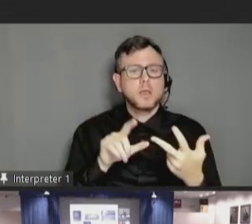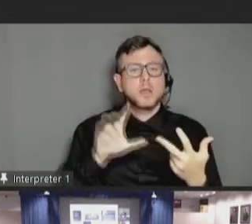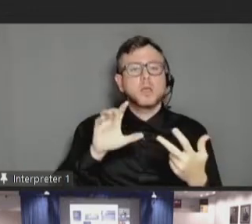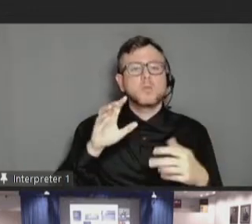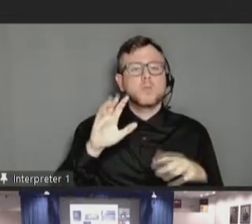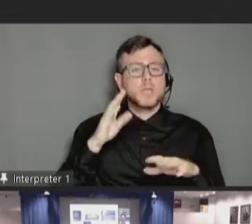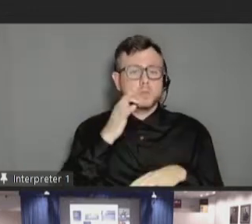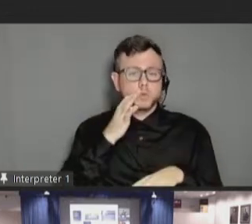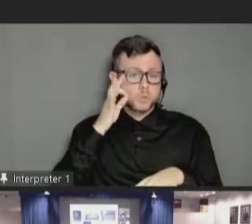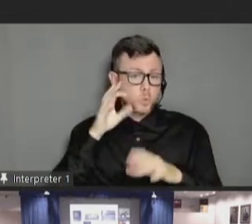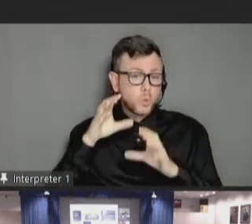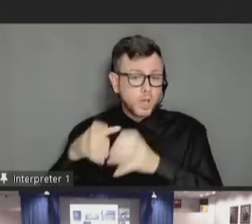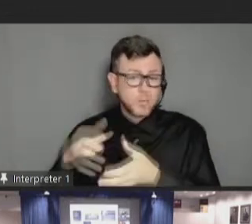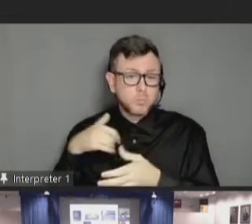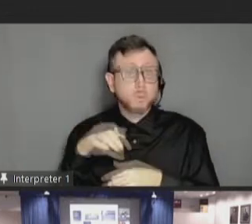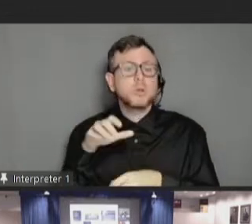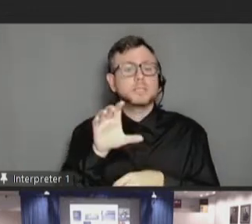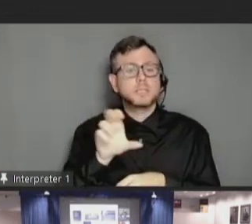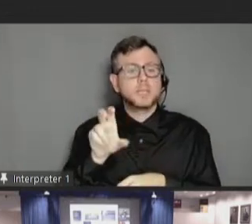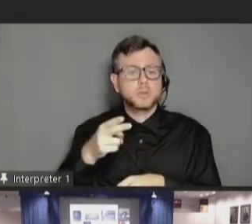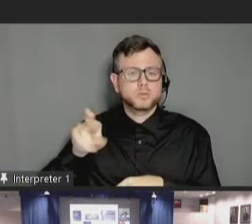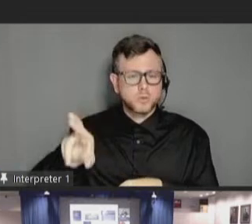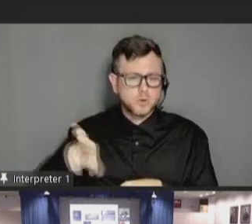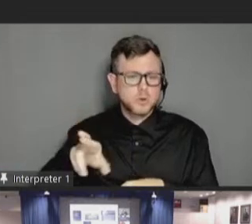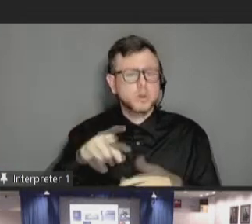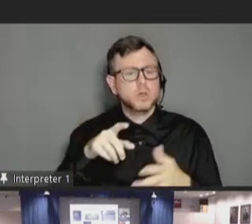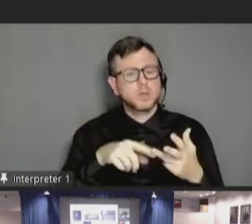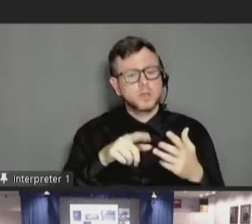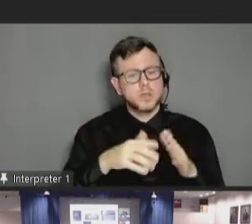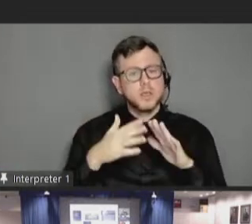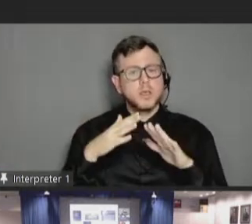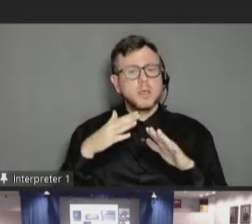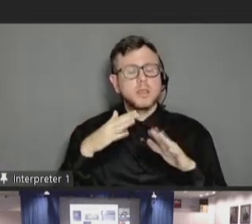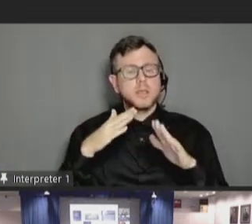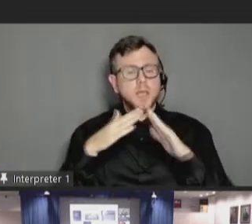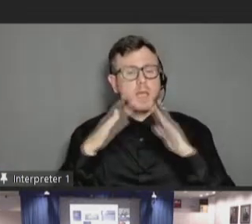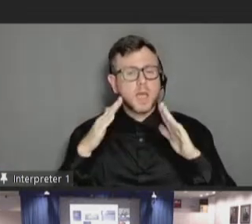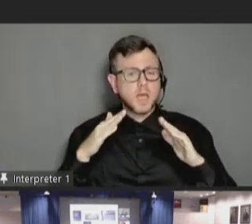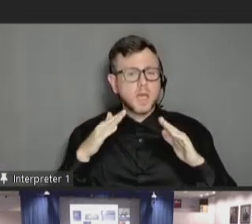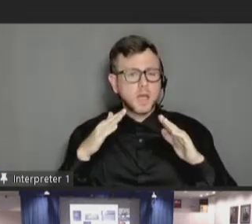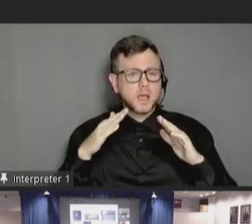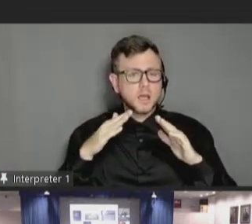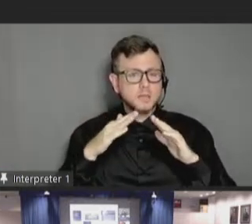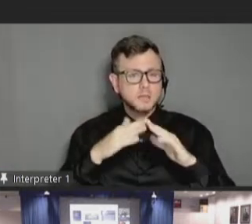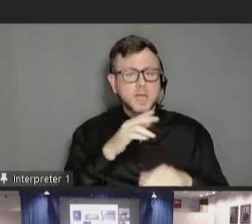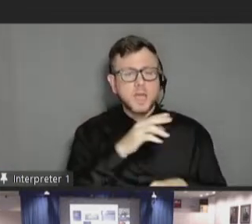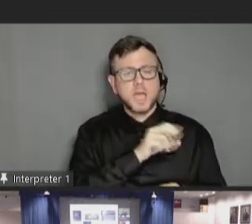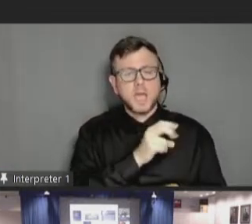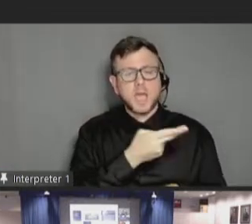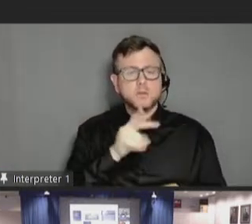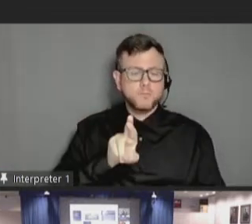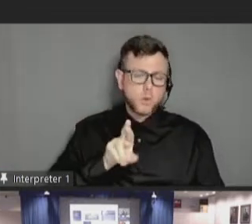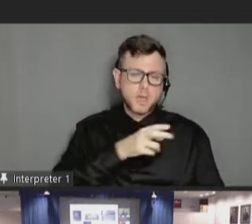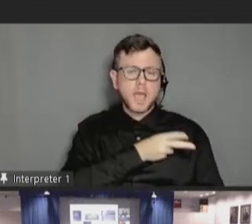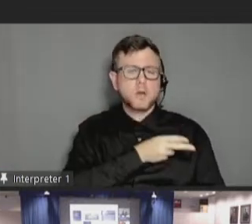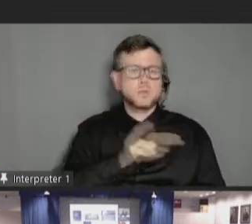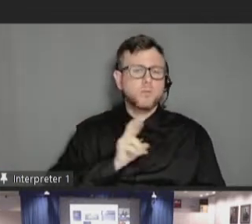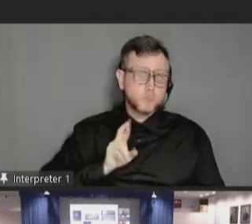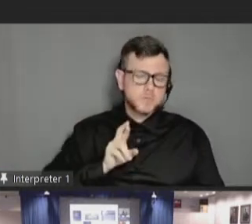and community-based organizations, the Health Equity COVID-19 Task Force that in -- I'll just